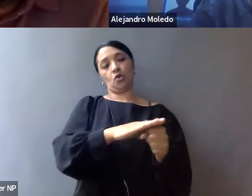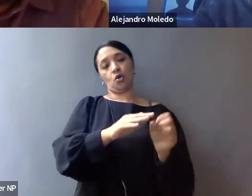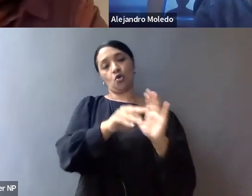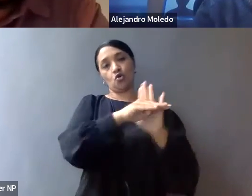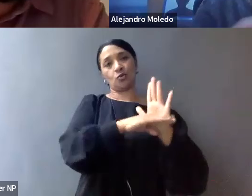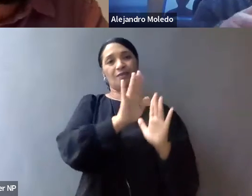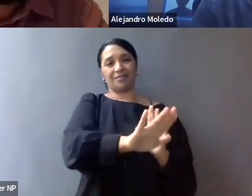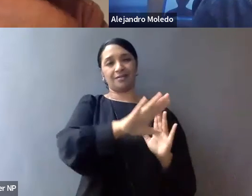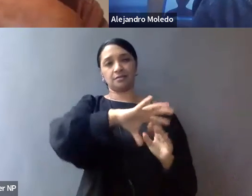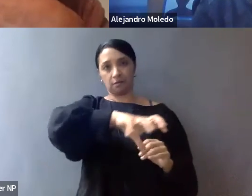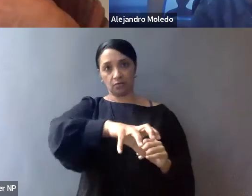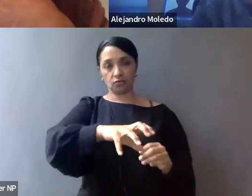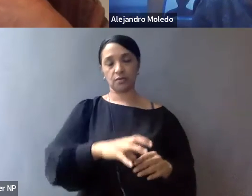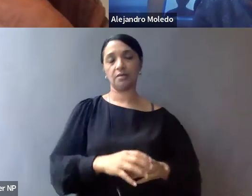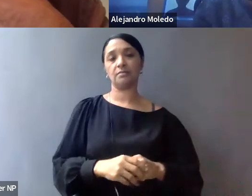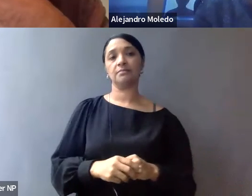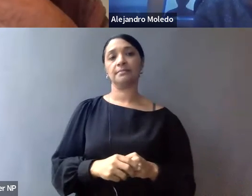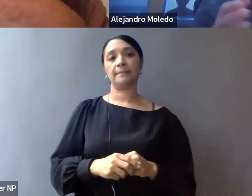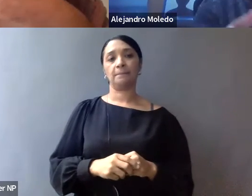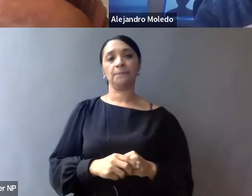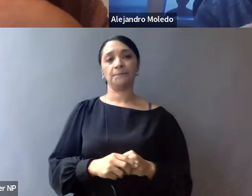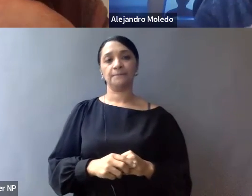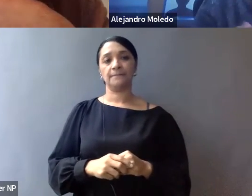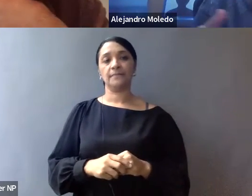reserved parking for Persons with Disabilities is for free,